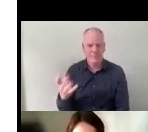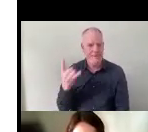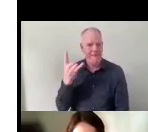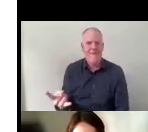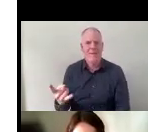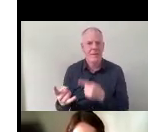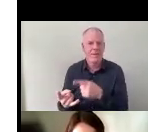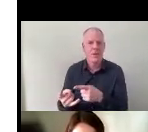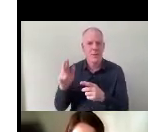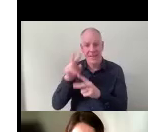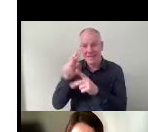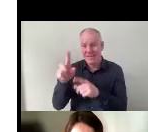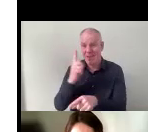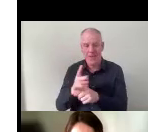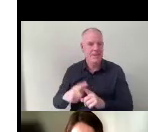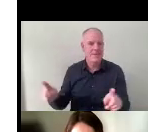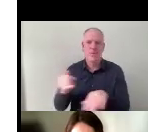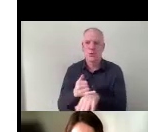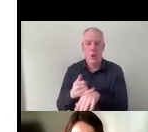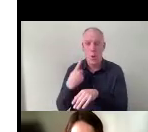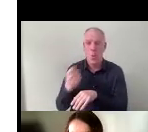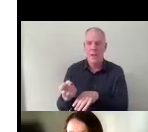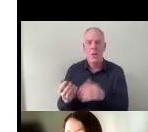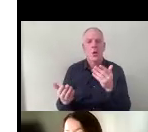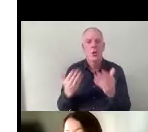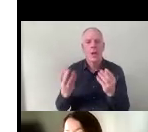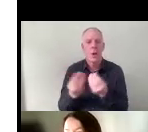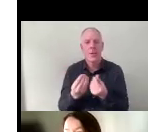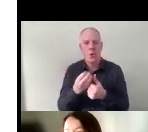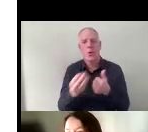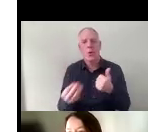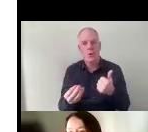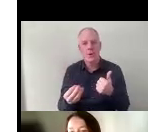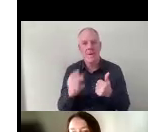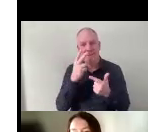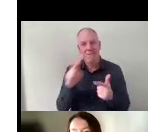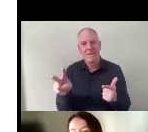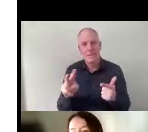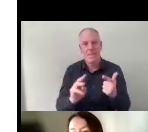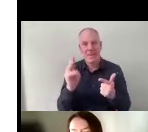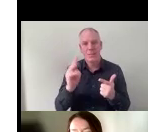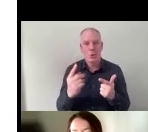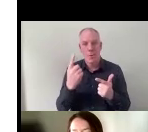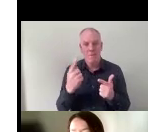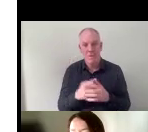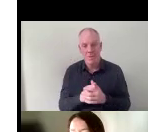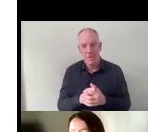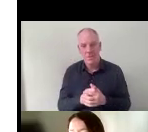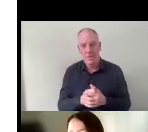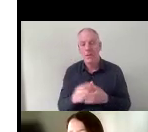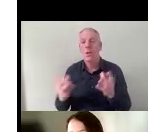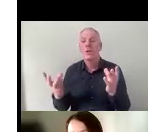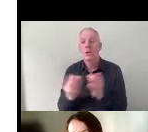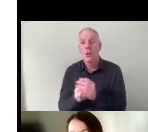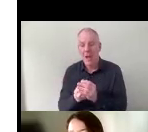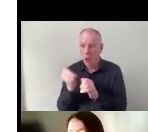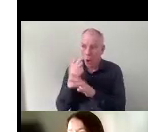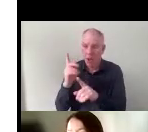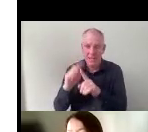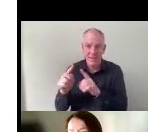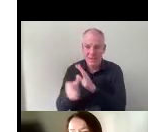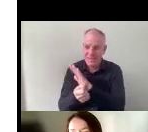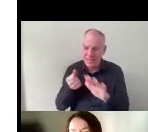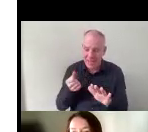we already see it in a different colour in comparison with the visible light image. So the combination of all these techniques together gave us a lot of information on